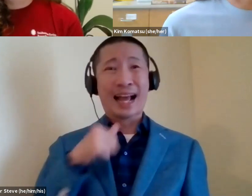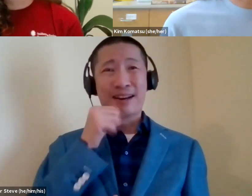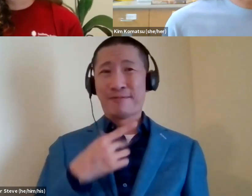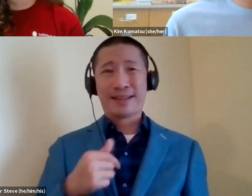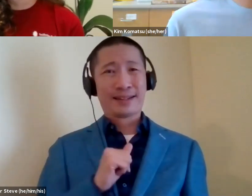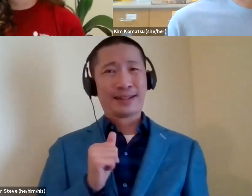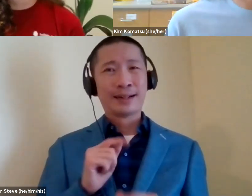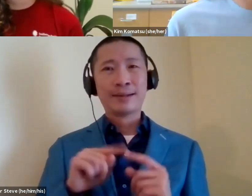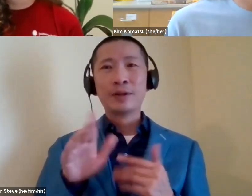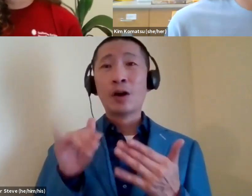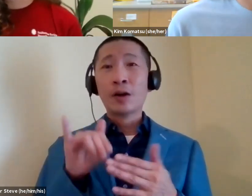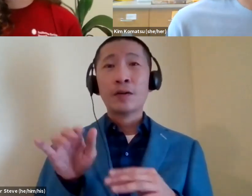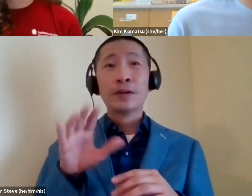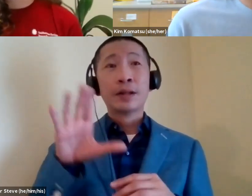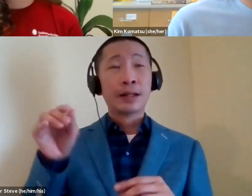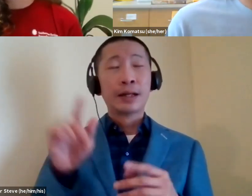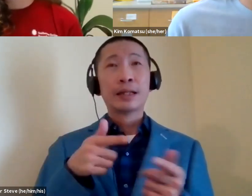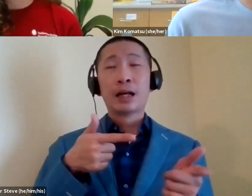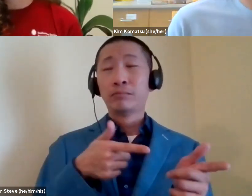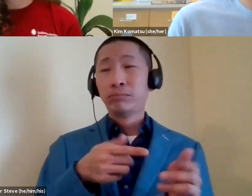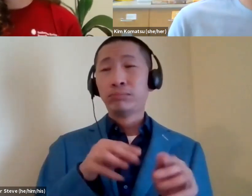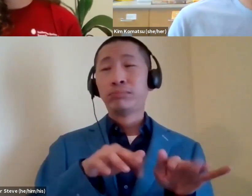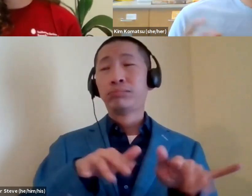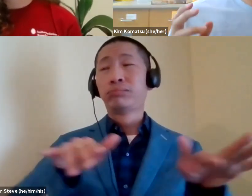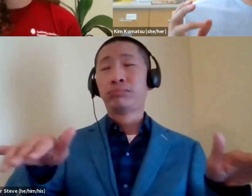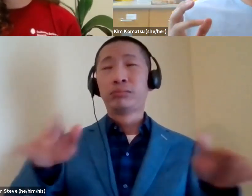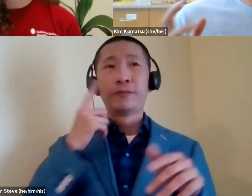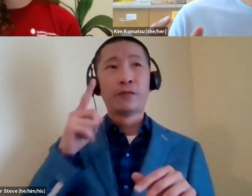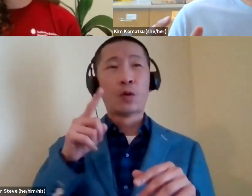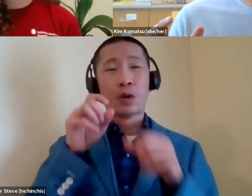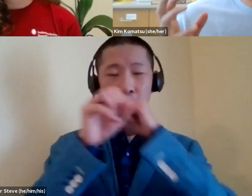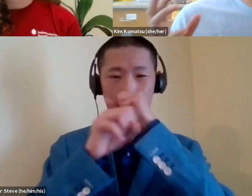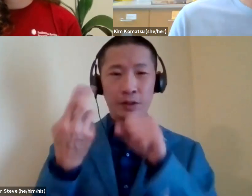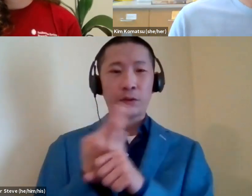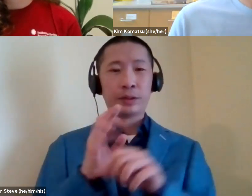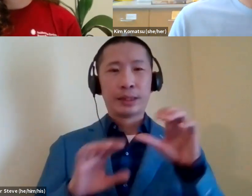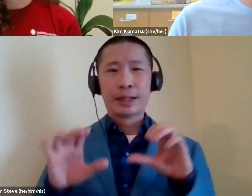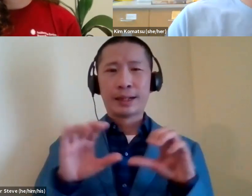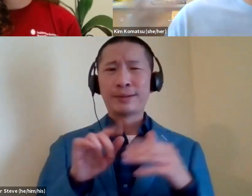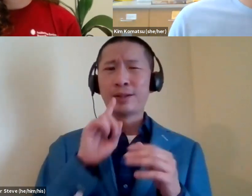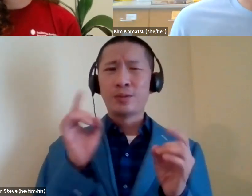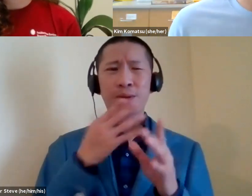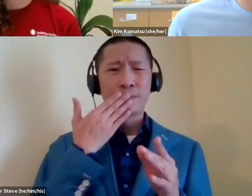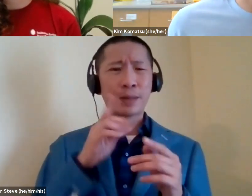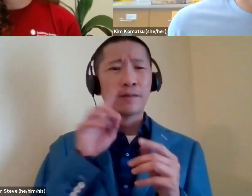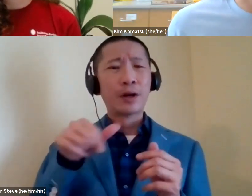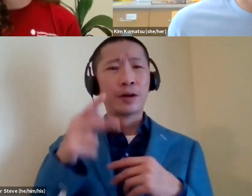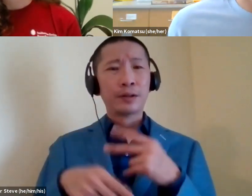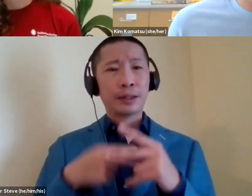Kim Komatsu (she/her): But all of those companies that are spraying for mosquitoes are using chemical that's really bad for lots of other kinds of insects as well.